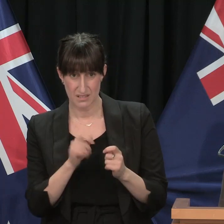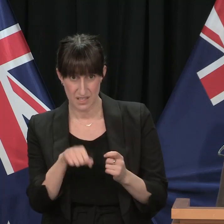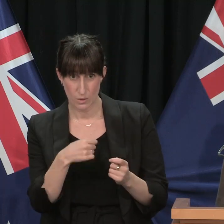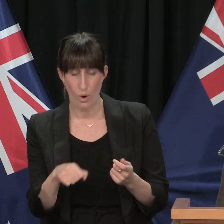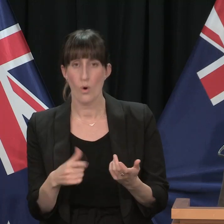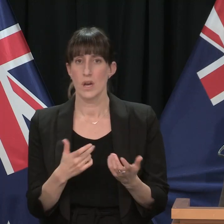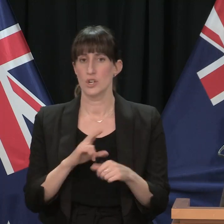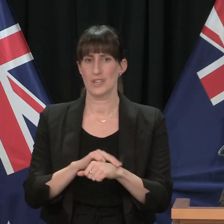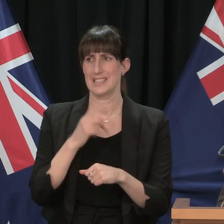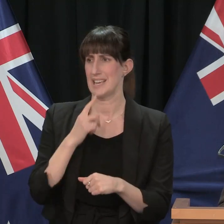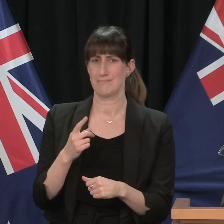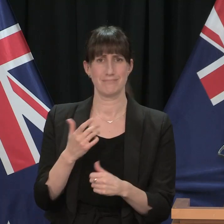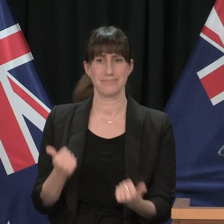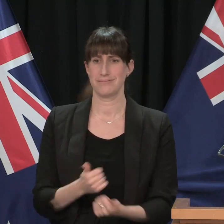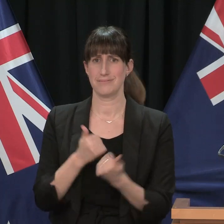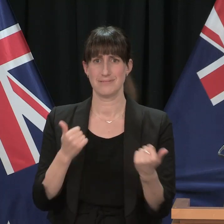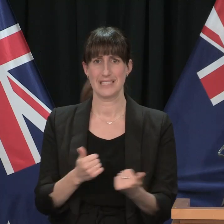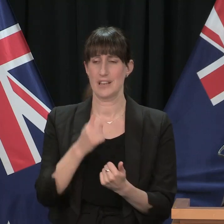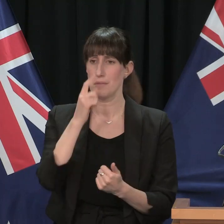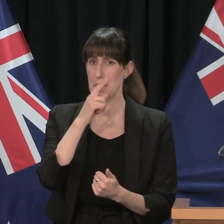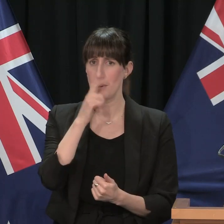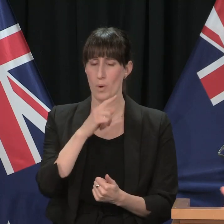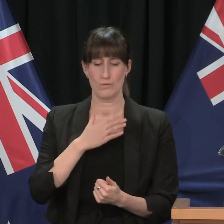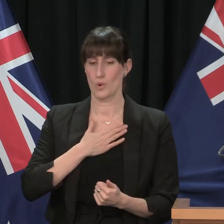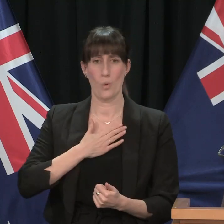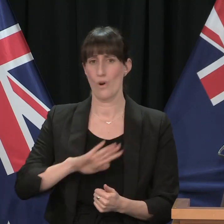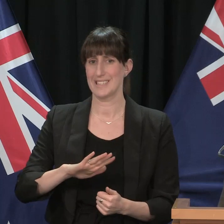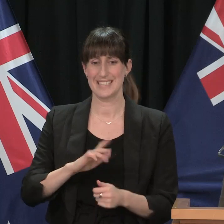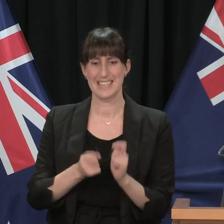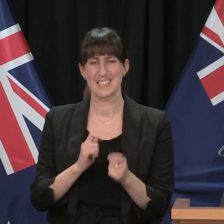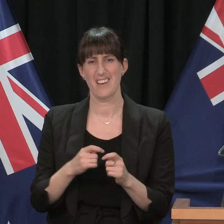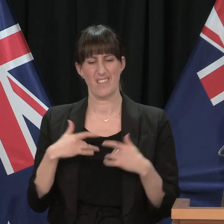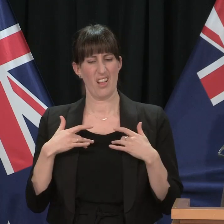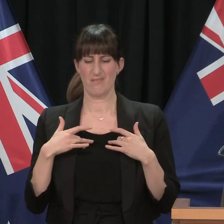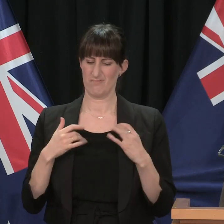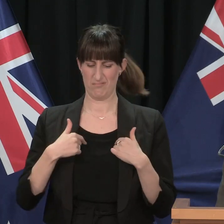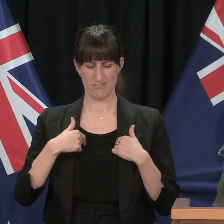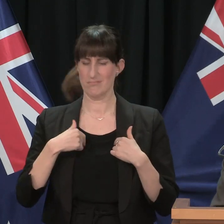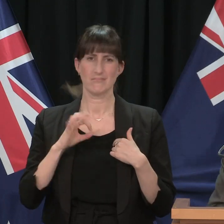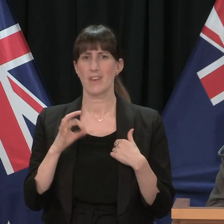three-quarters - half of those were symptoms decided not to get tested, with